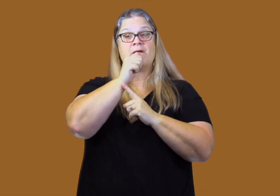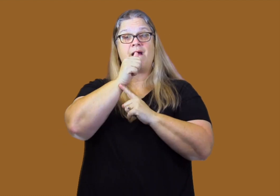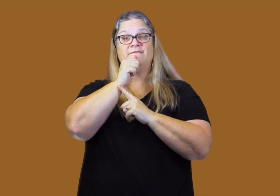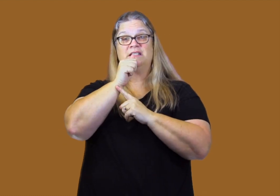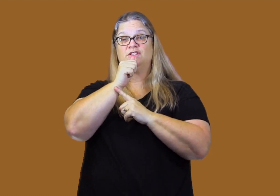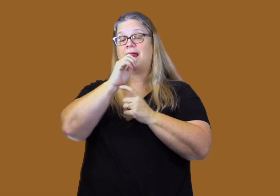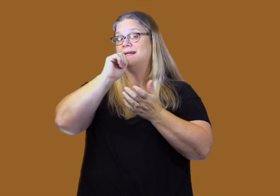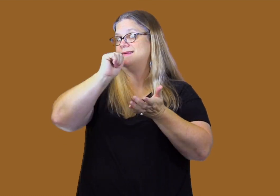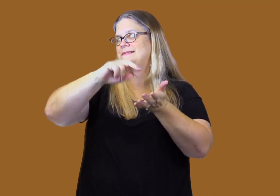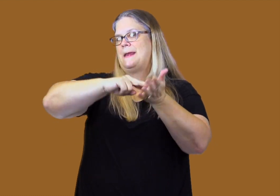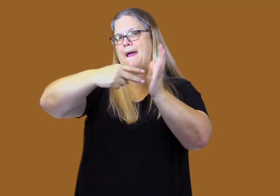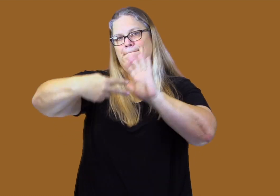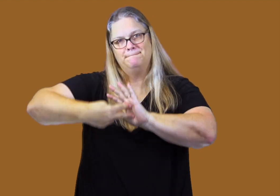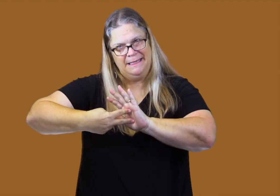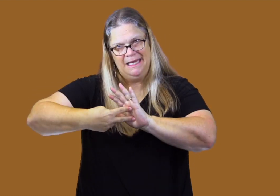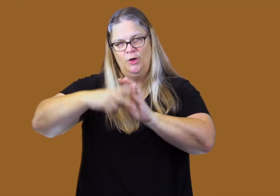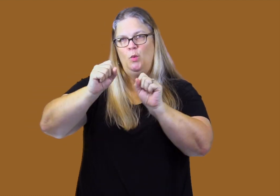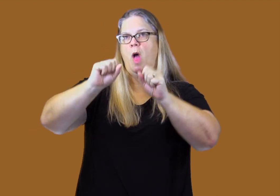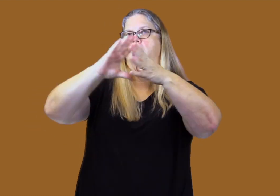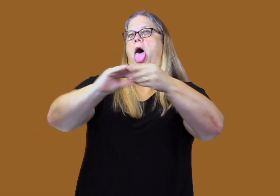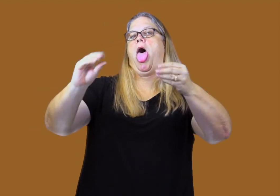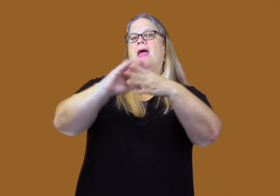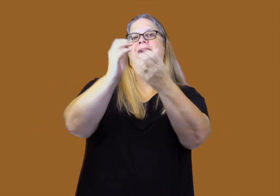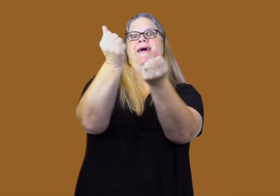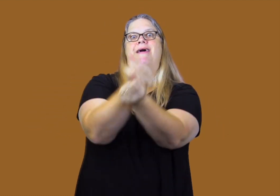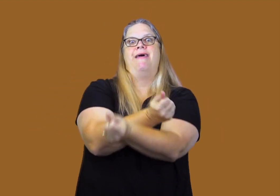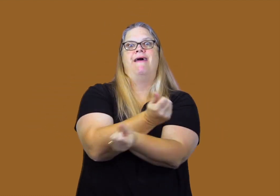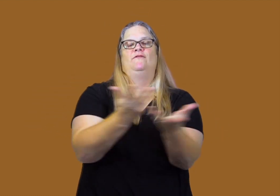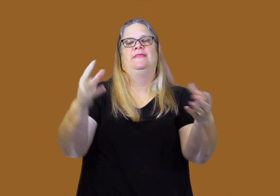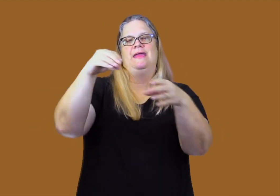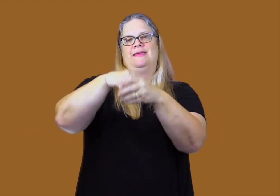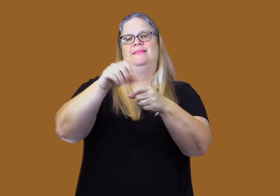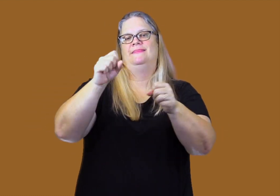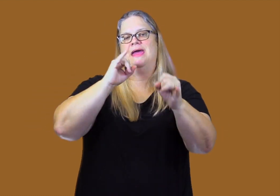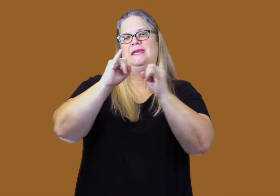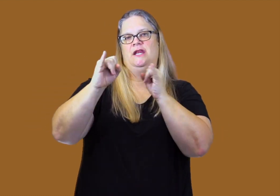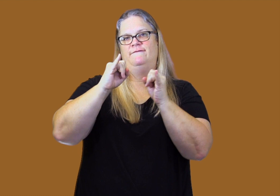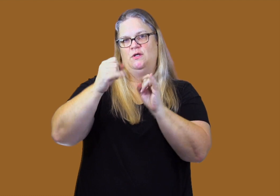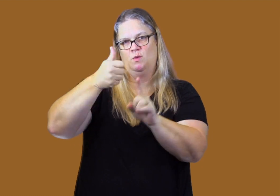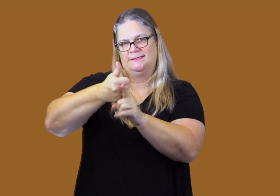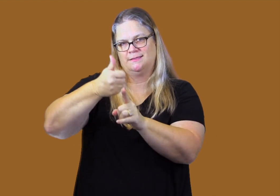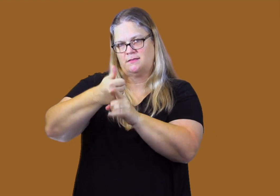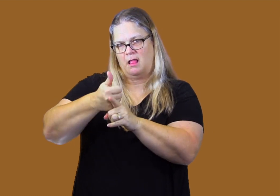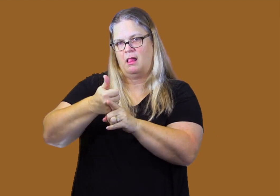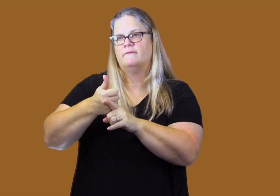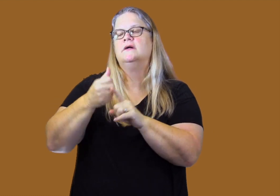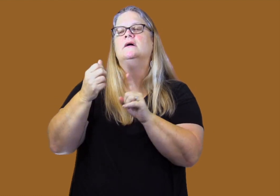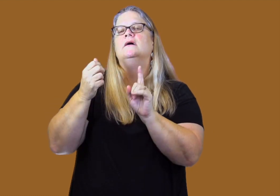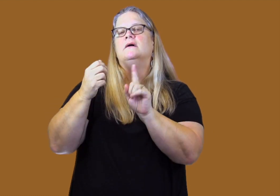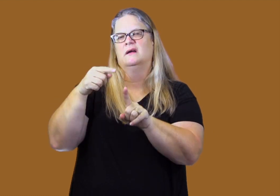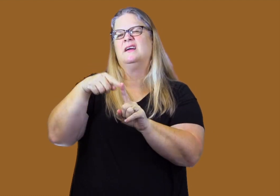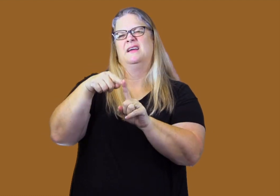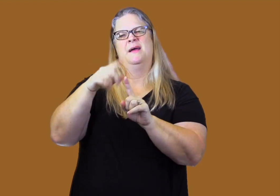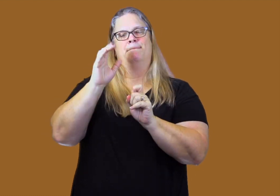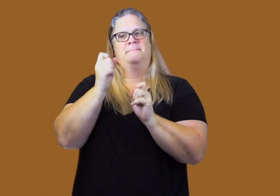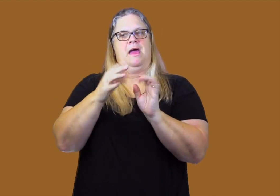Confidentiality does not mean that you're just sharing with anyone what was in the interview itself.